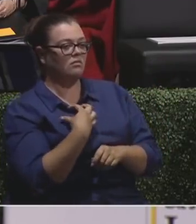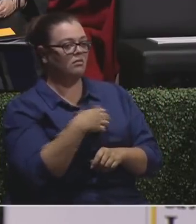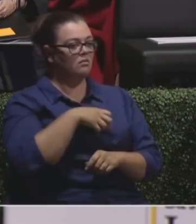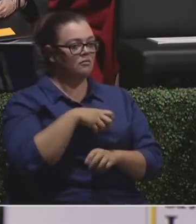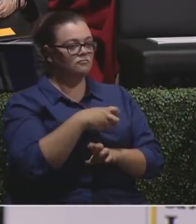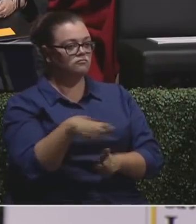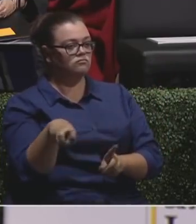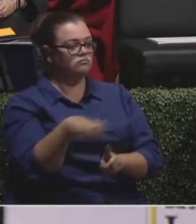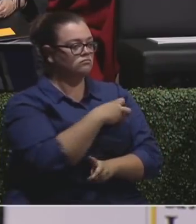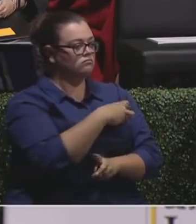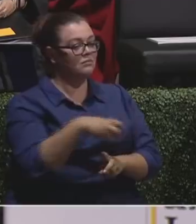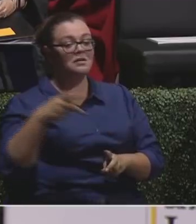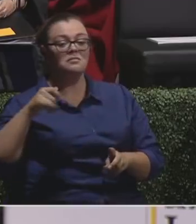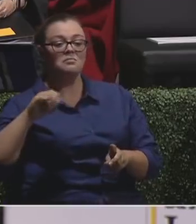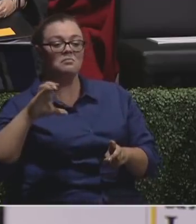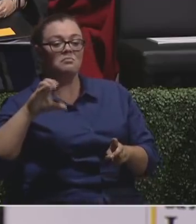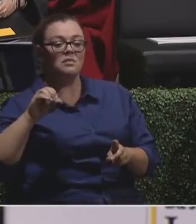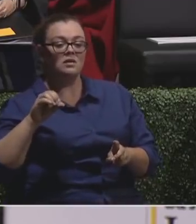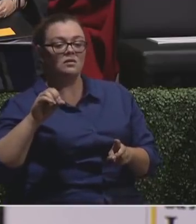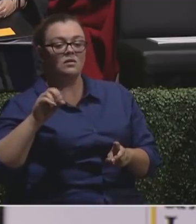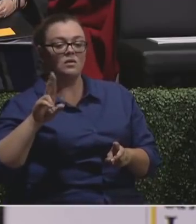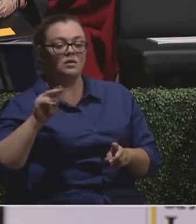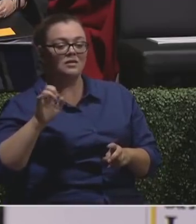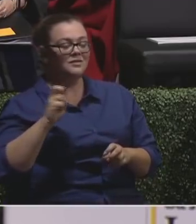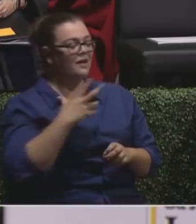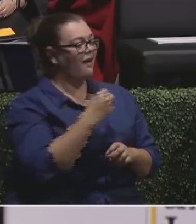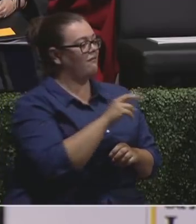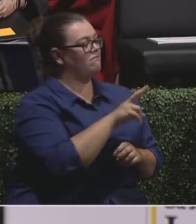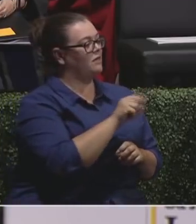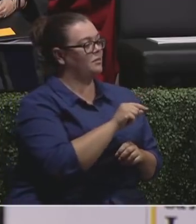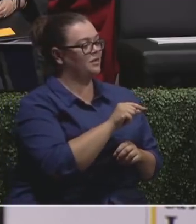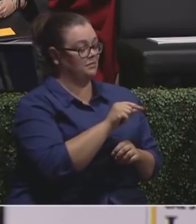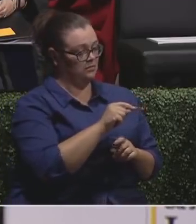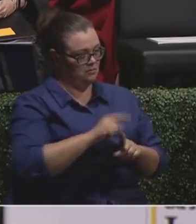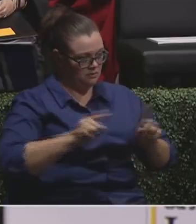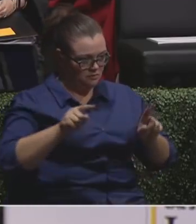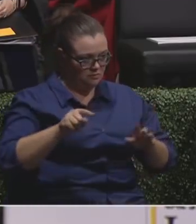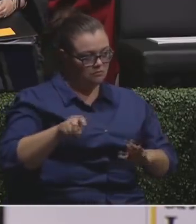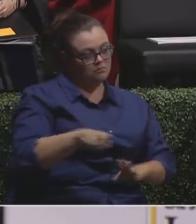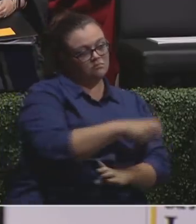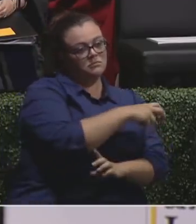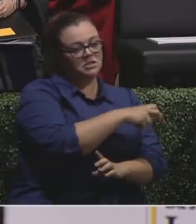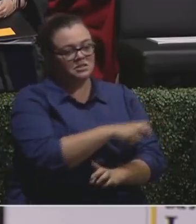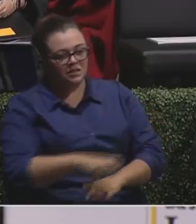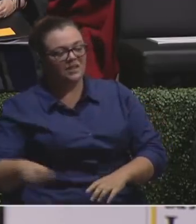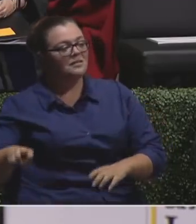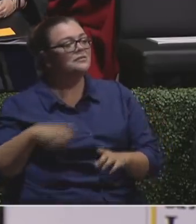SO I CREATED A PARALLEL IDENTITY, I MASTERED CODE SWITCHING BETWEEN PICO UNION AND MIDDLEBURY, VERMONT. QUITE